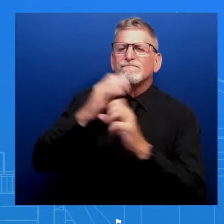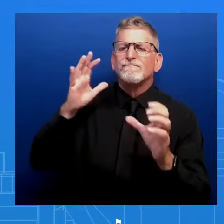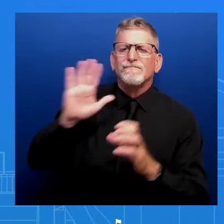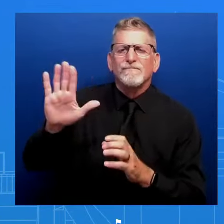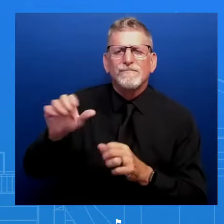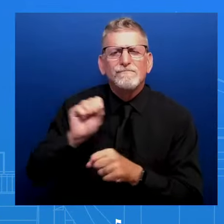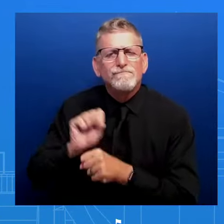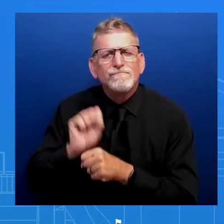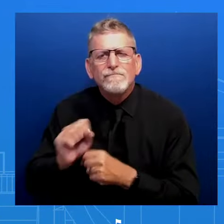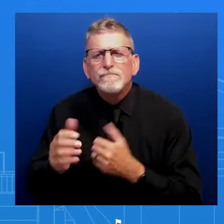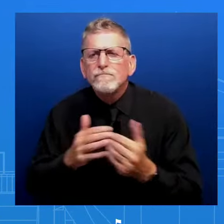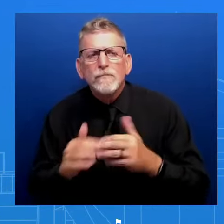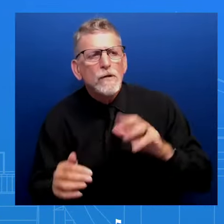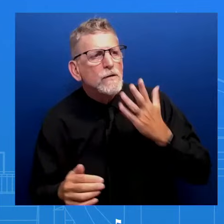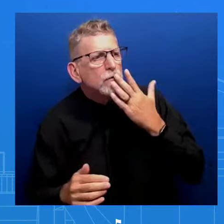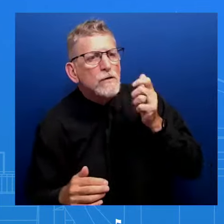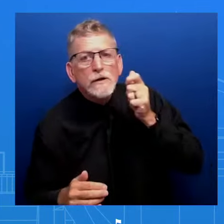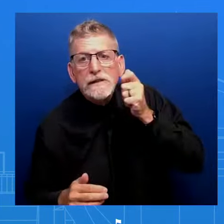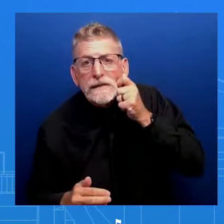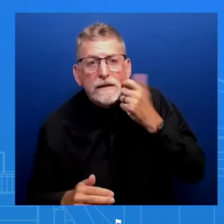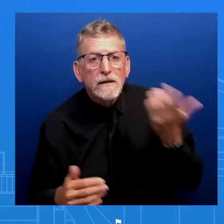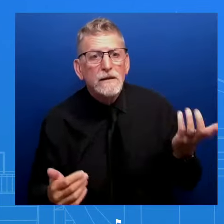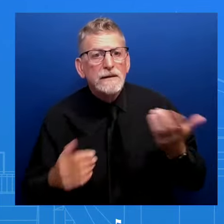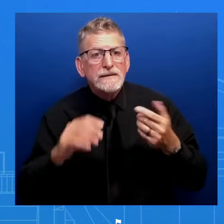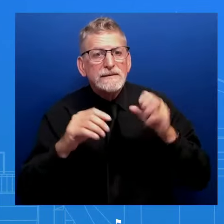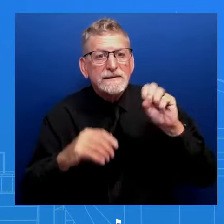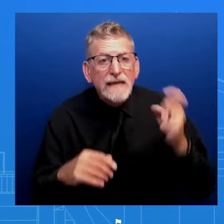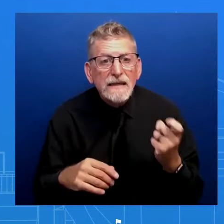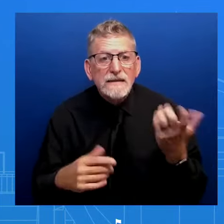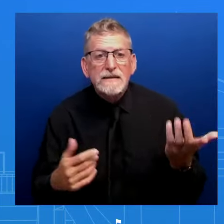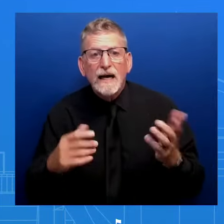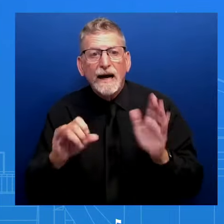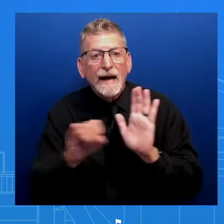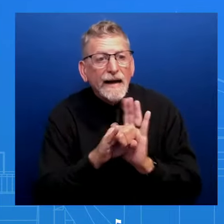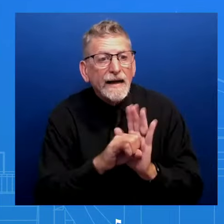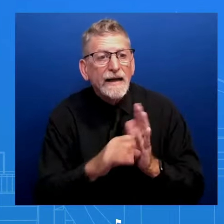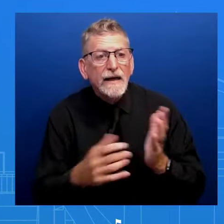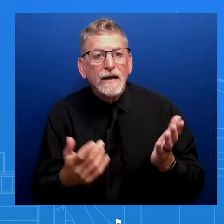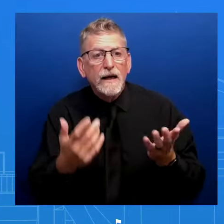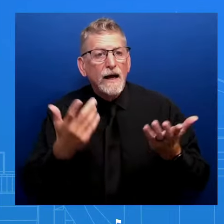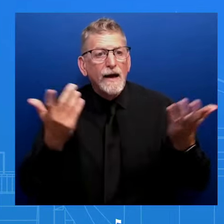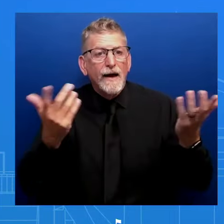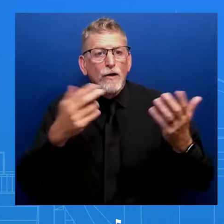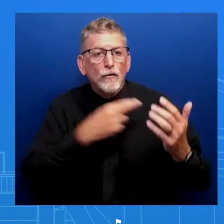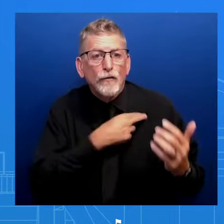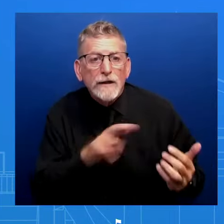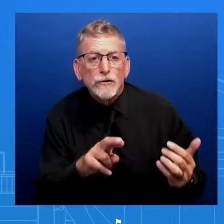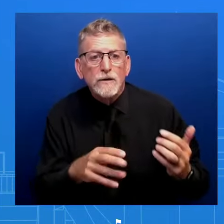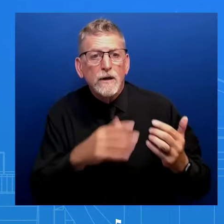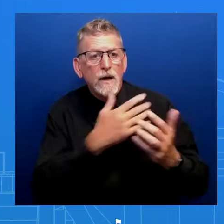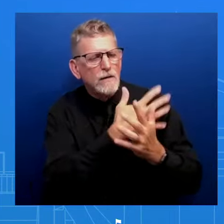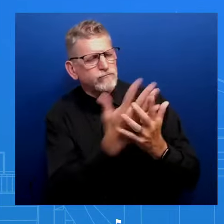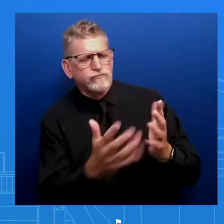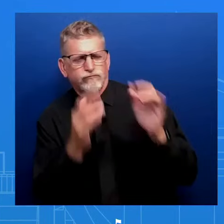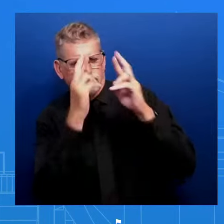sexual orientation, or religious background -- are treated with dignity and respect, can reach their full potential in service to this country,